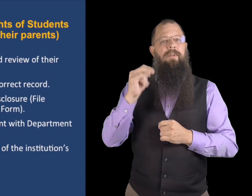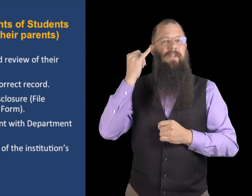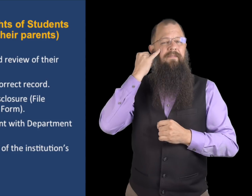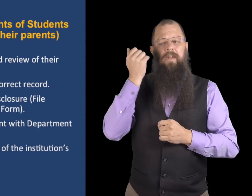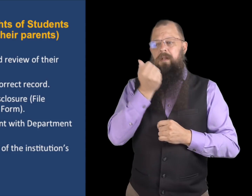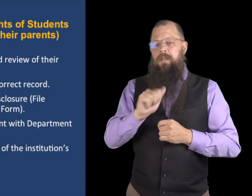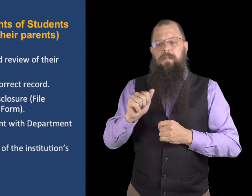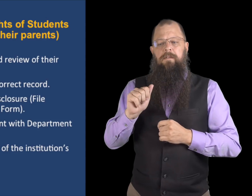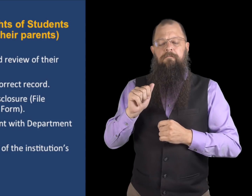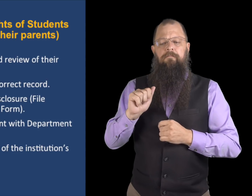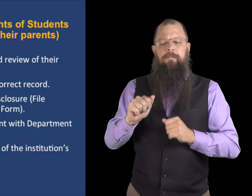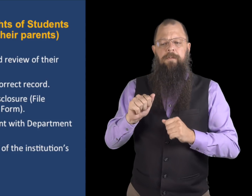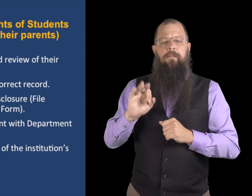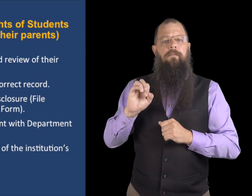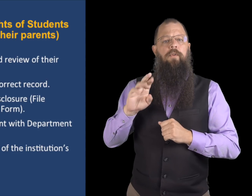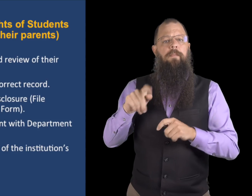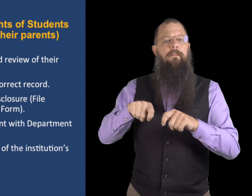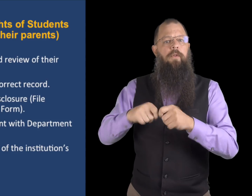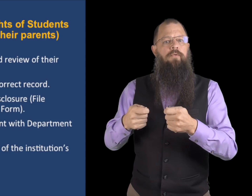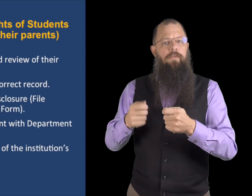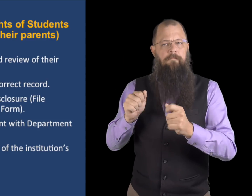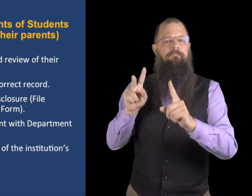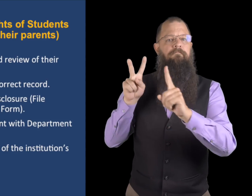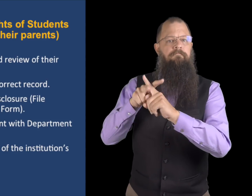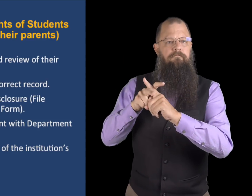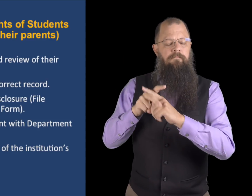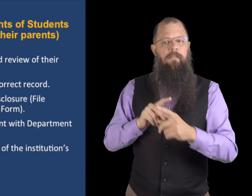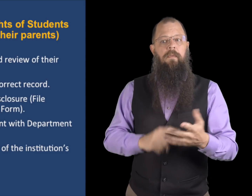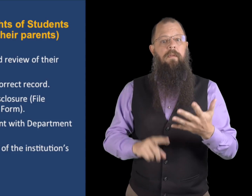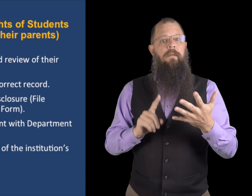filing complaints with the Department of Education if there are any potential